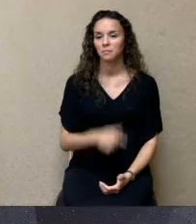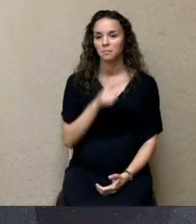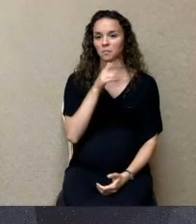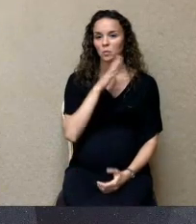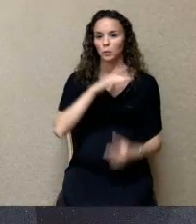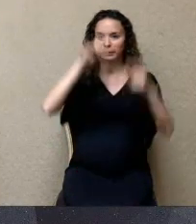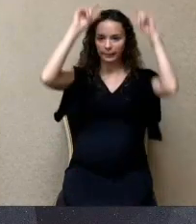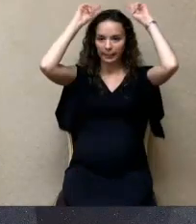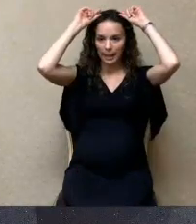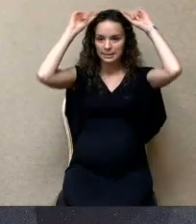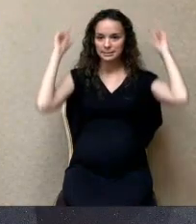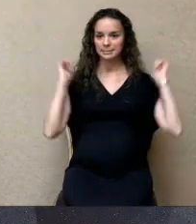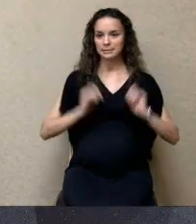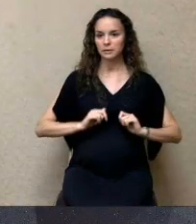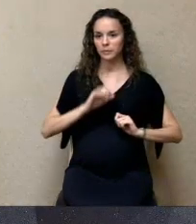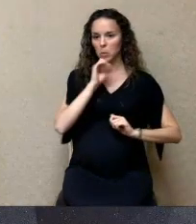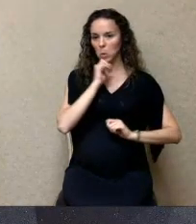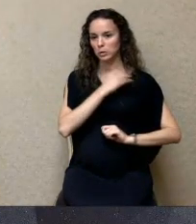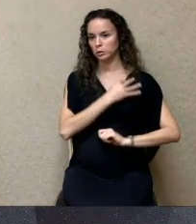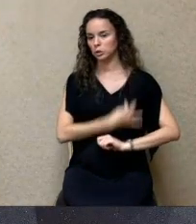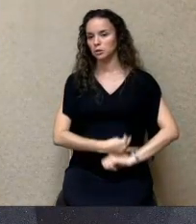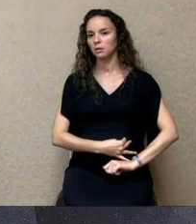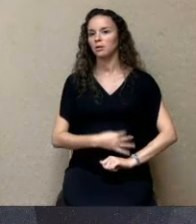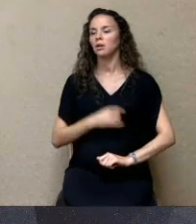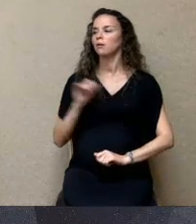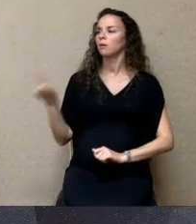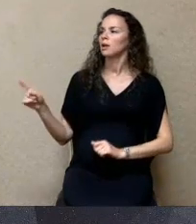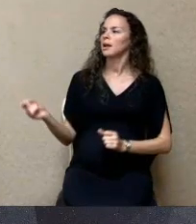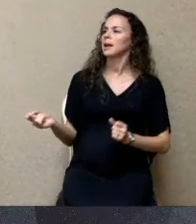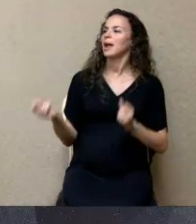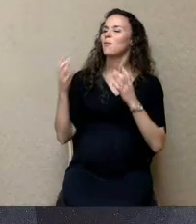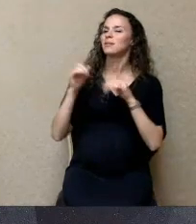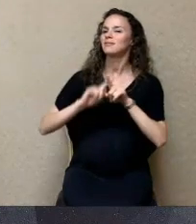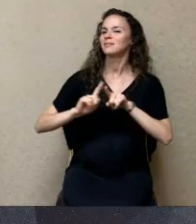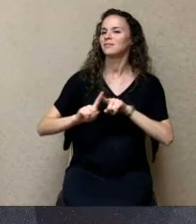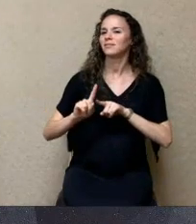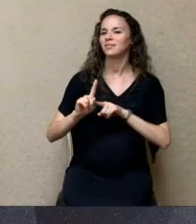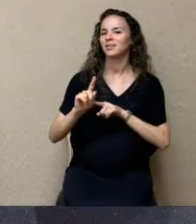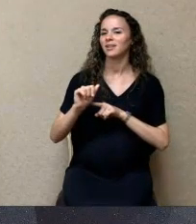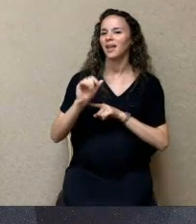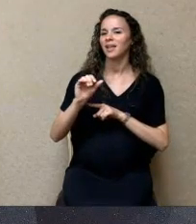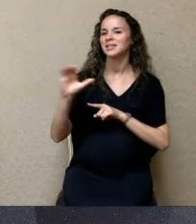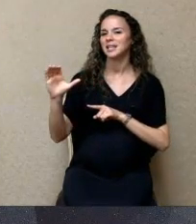Thanks. I had a question for Mike on how many AugComms you've used over your lifetime?